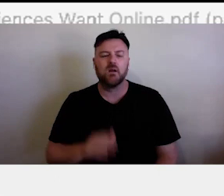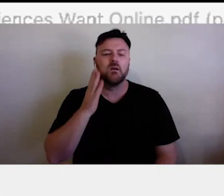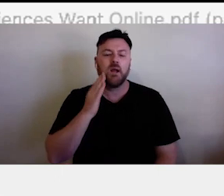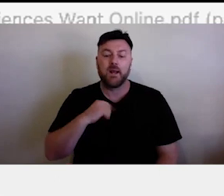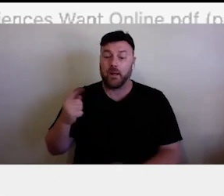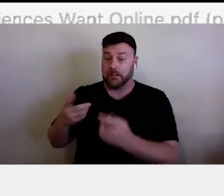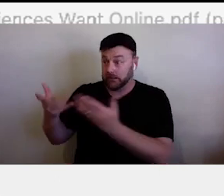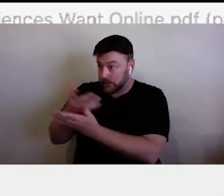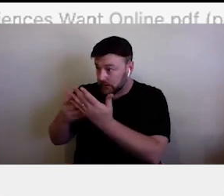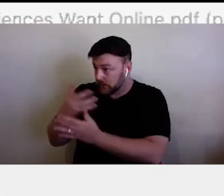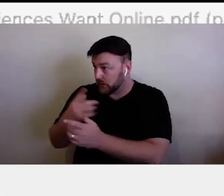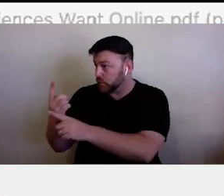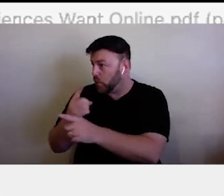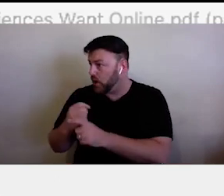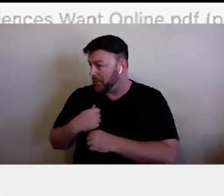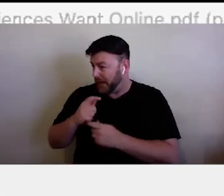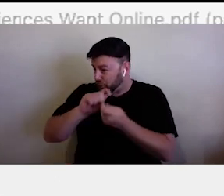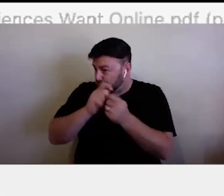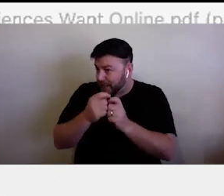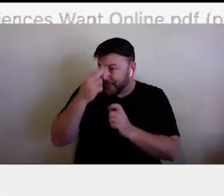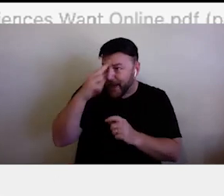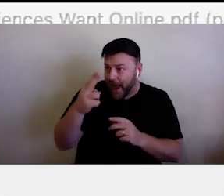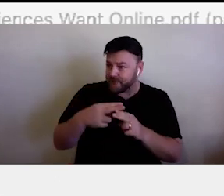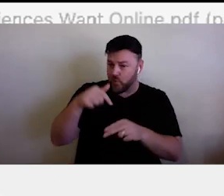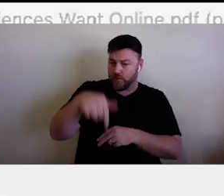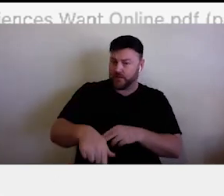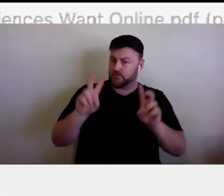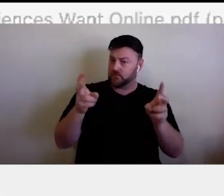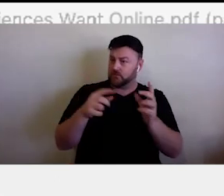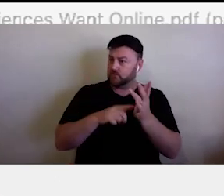change the name? They said no problem. But I thought how many